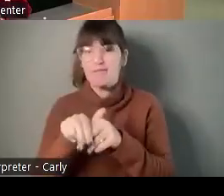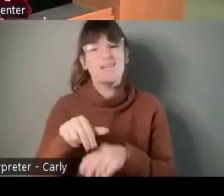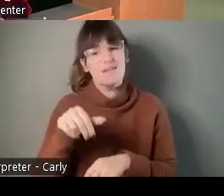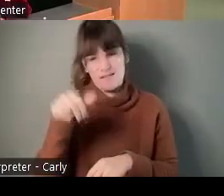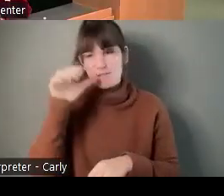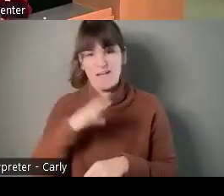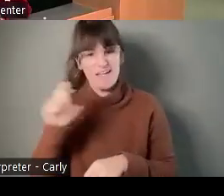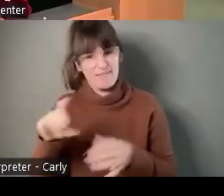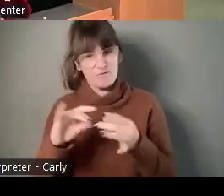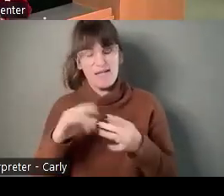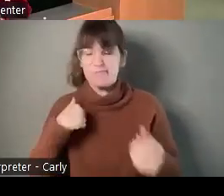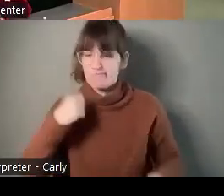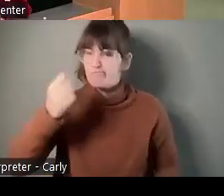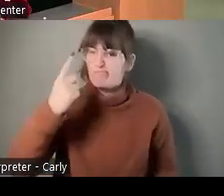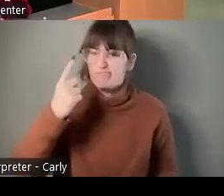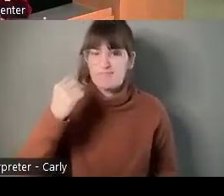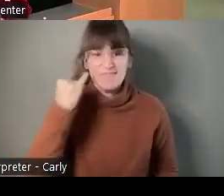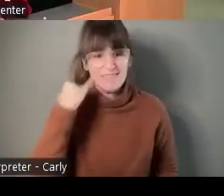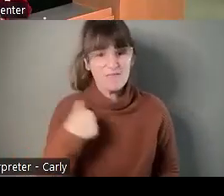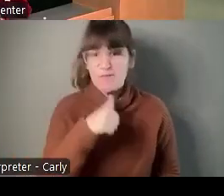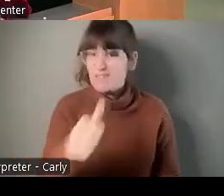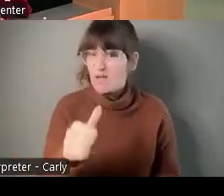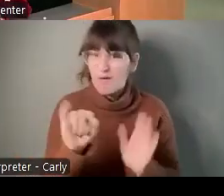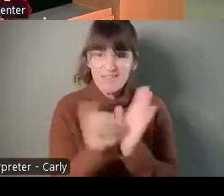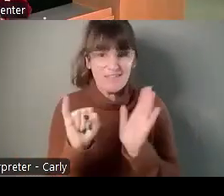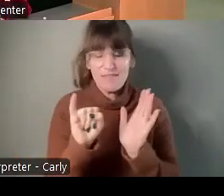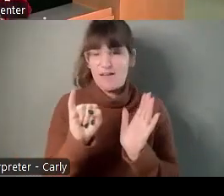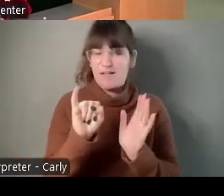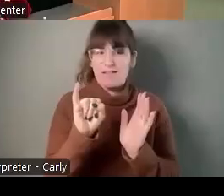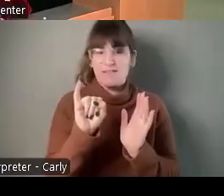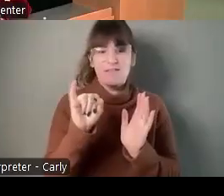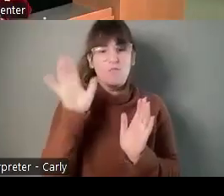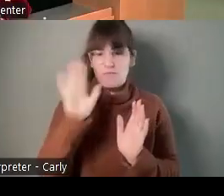If we don't identify and work with people about narratives, they'll make up narratives anyway. We